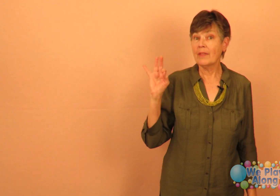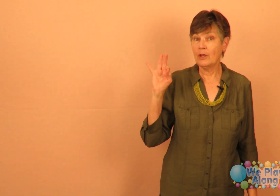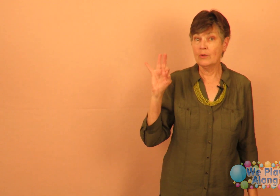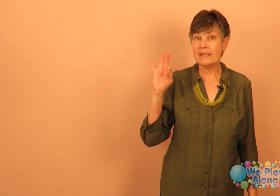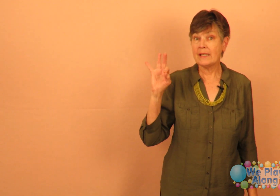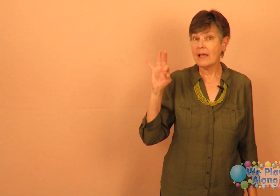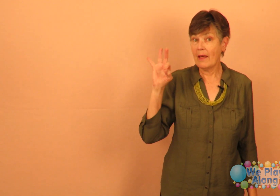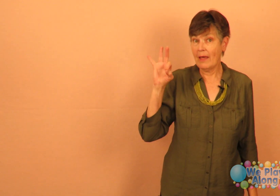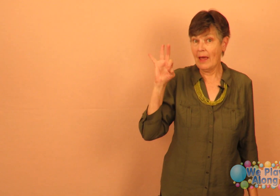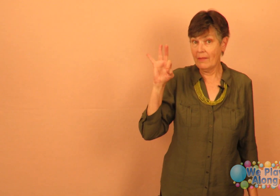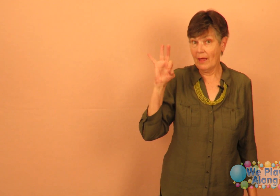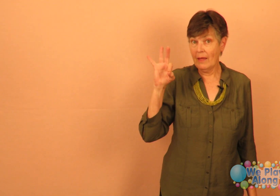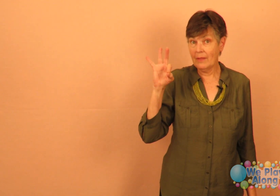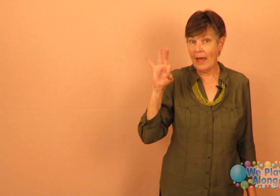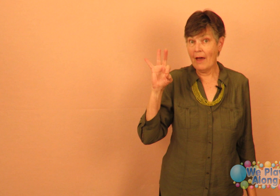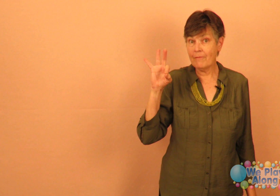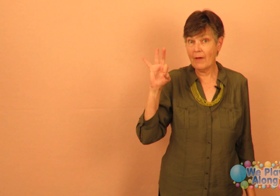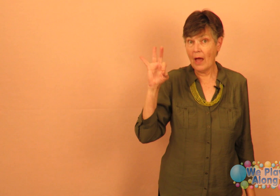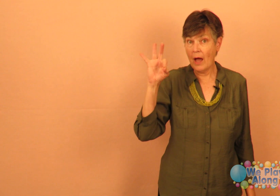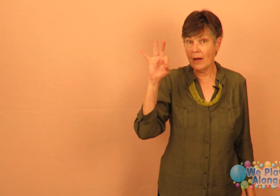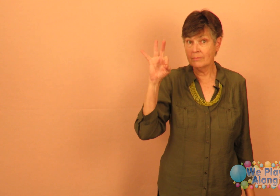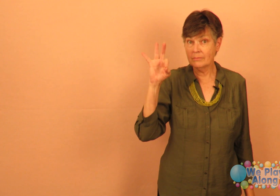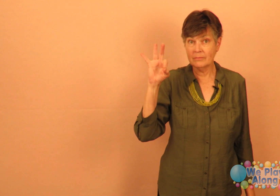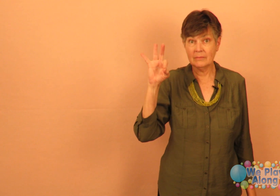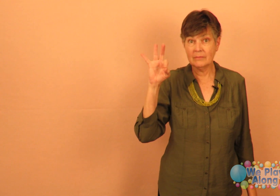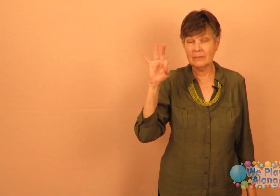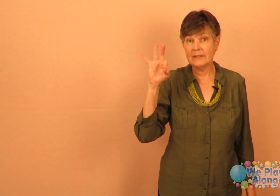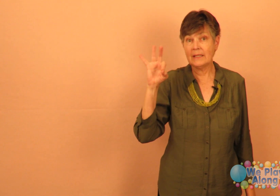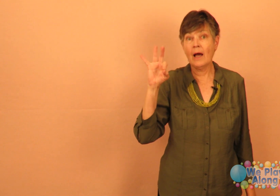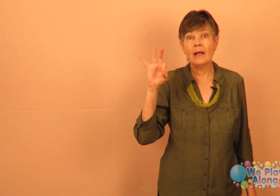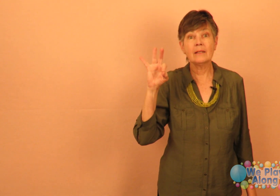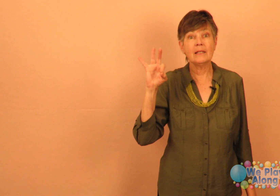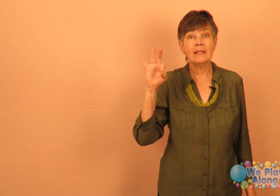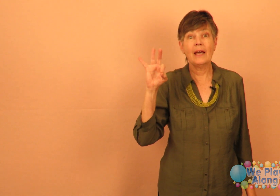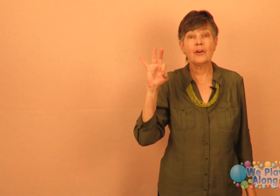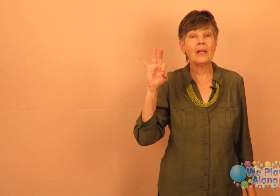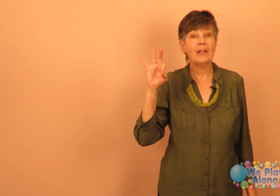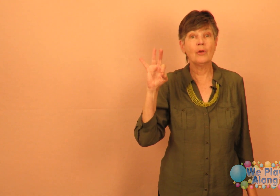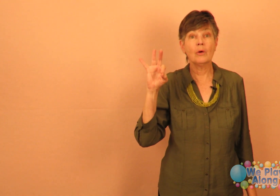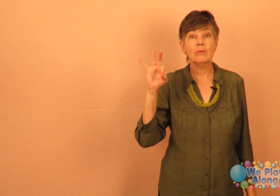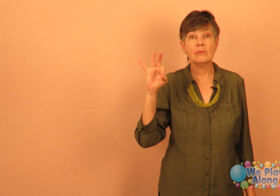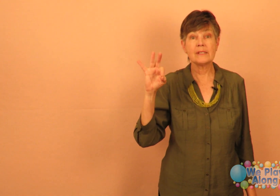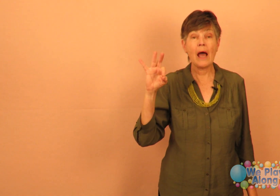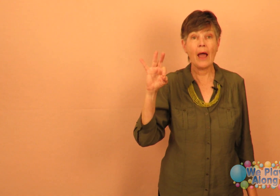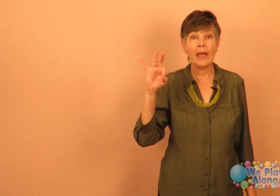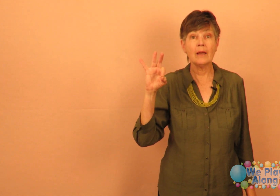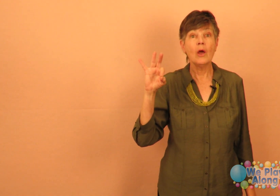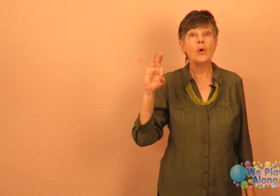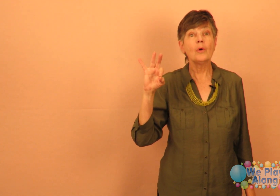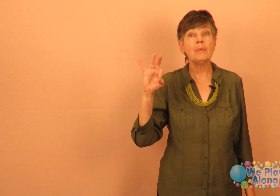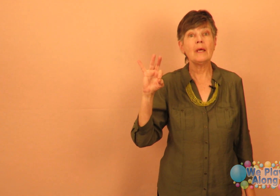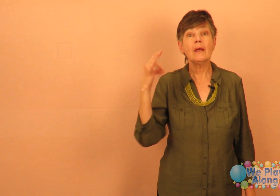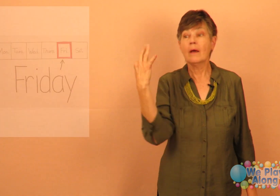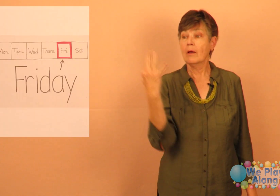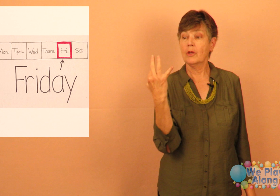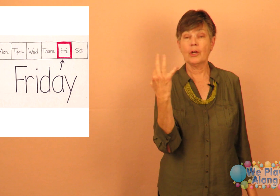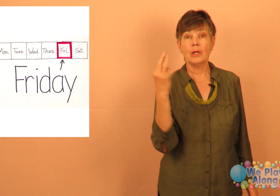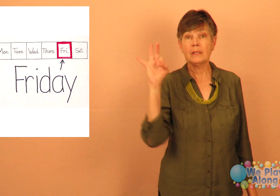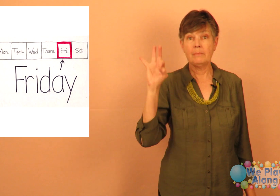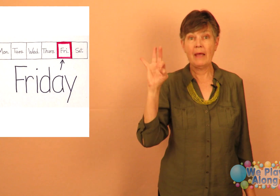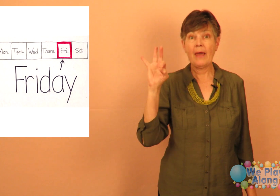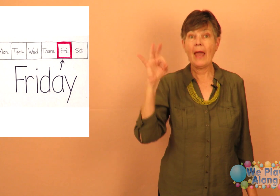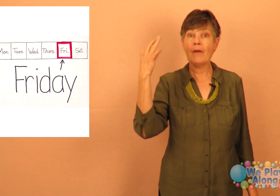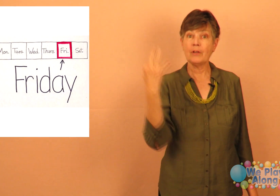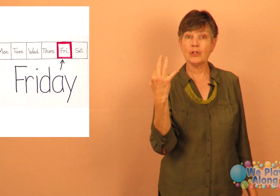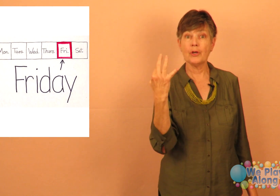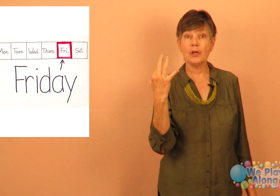uses the F letter in the sign would be you're gonna make that F and turn it